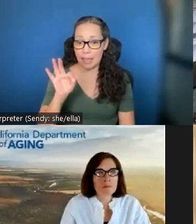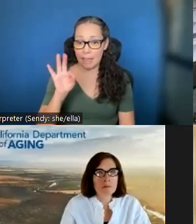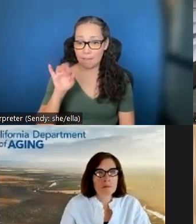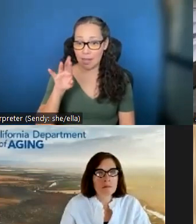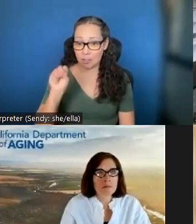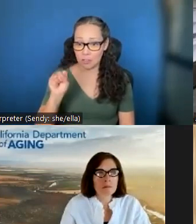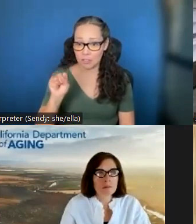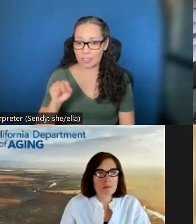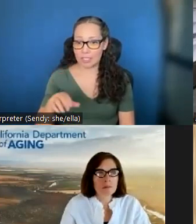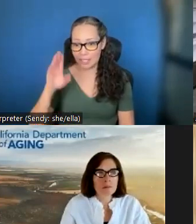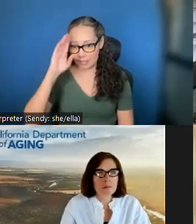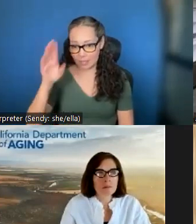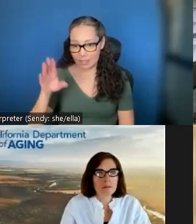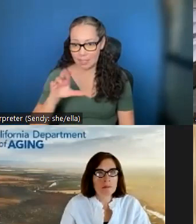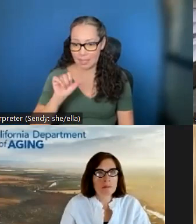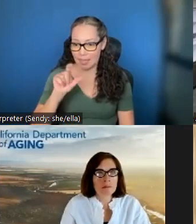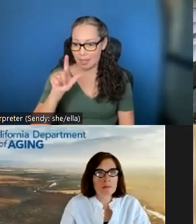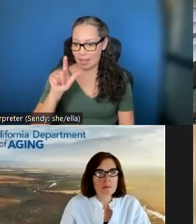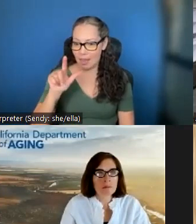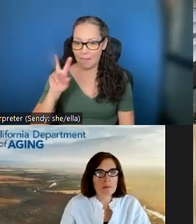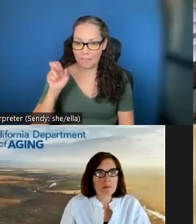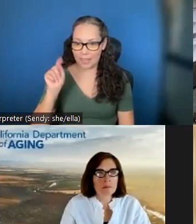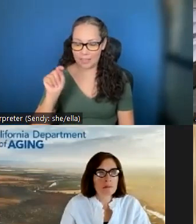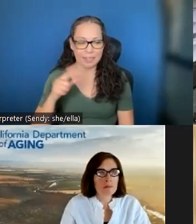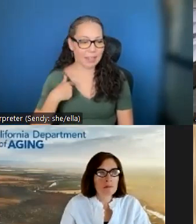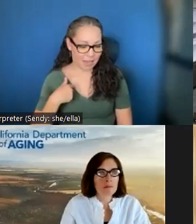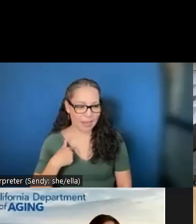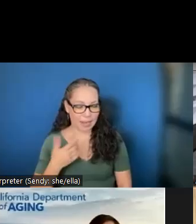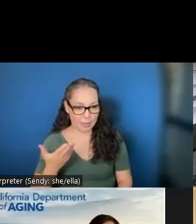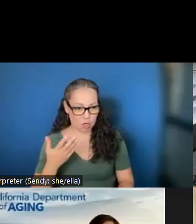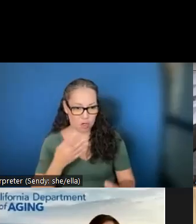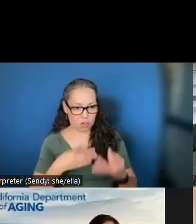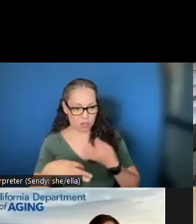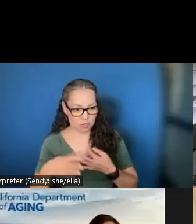I'm uh here on behalf of Roberto Herrera and Keith boand who are both traveling this week so I'll